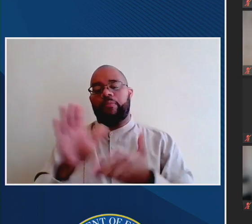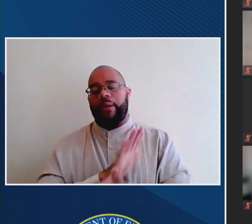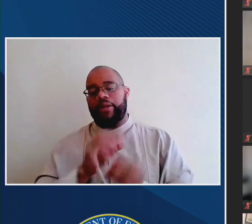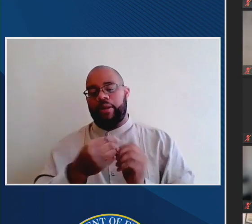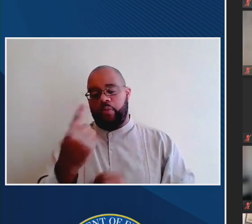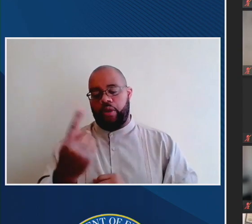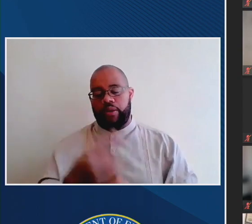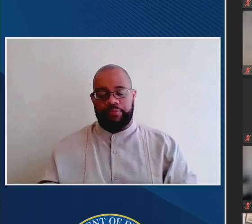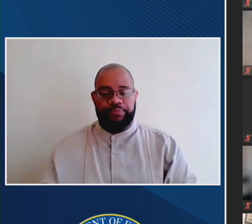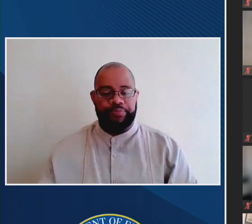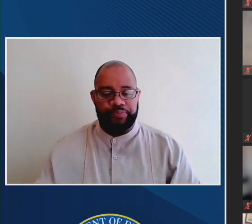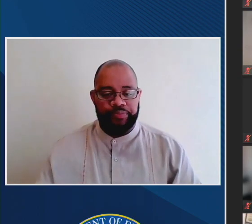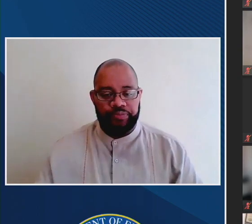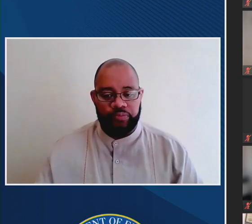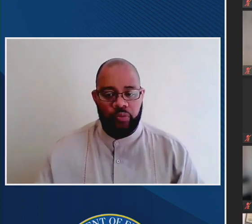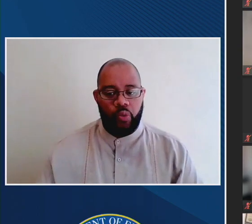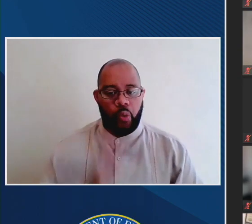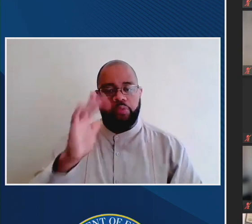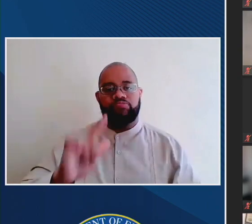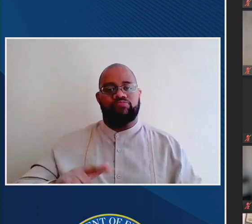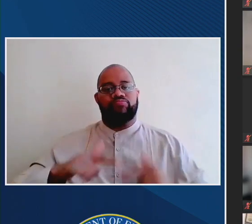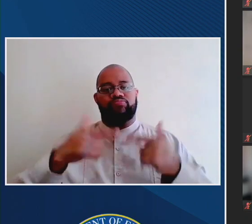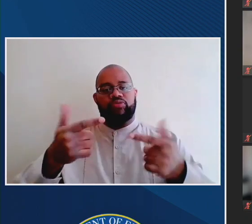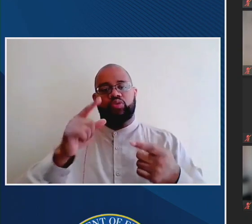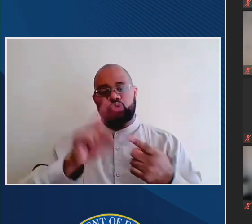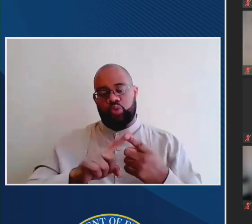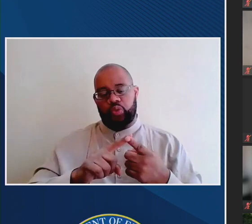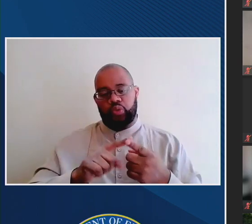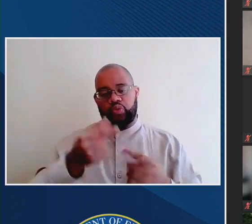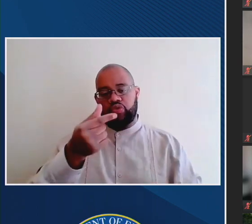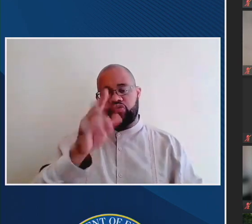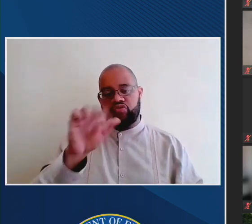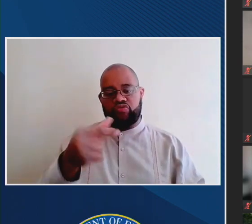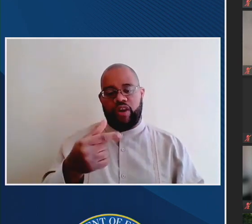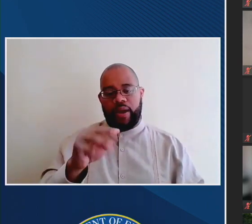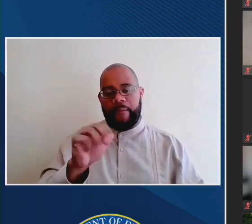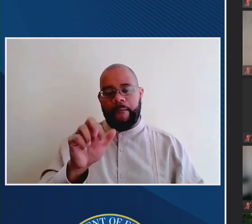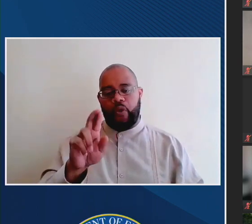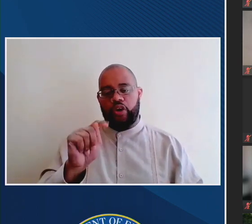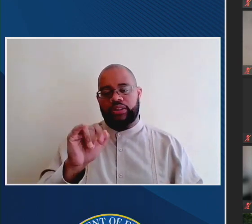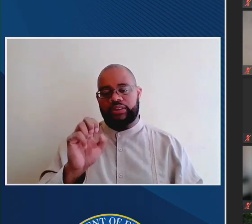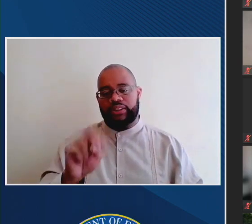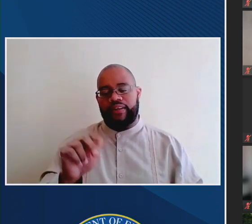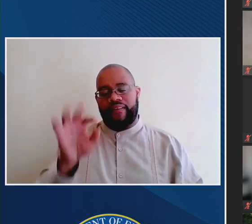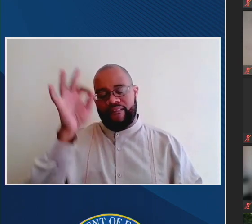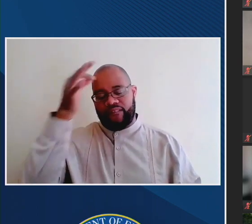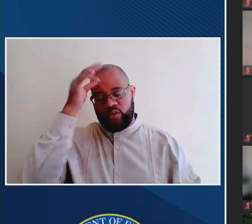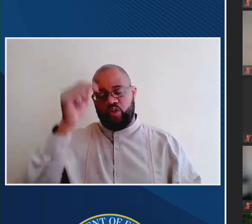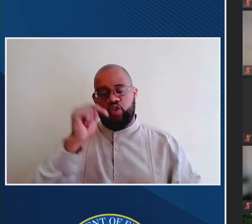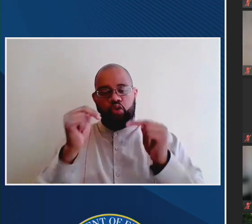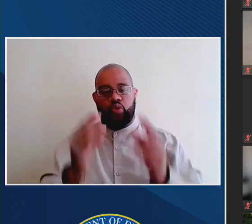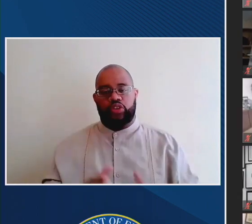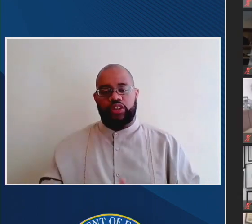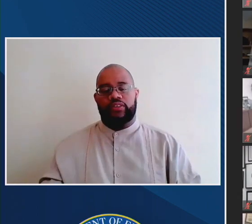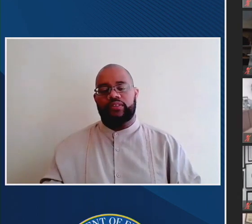I will turn that over to Greg Martin, the Federal negotiator for an overview, and